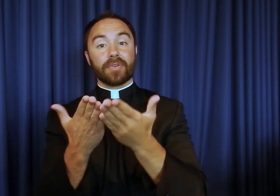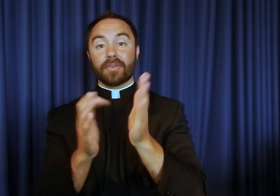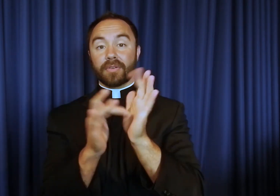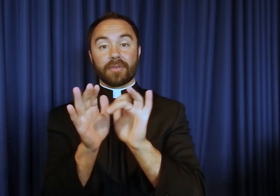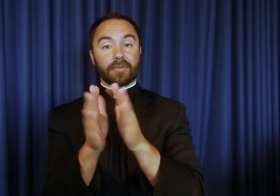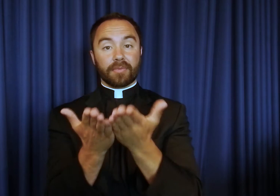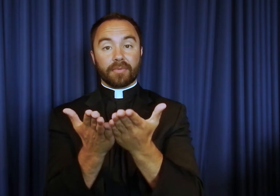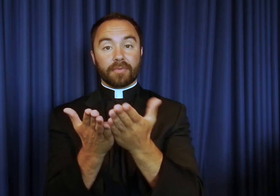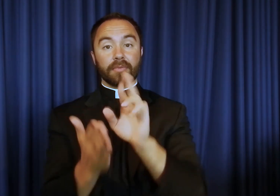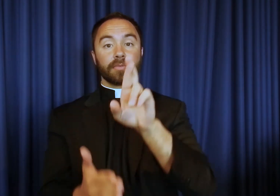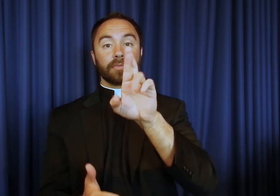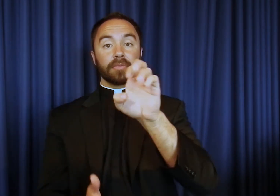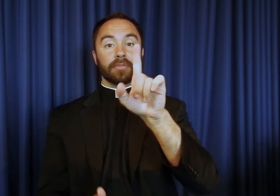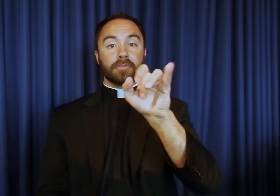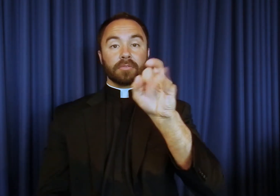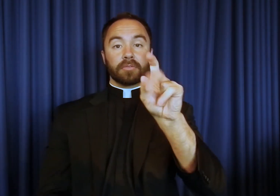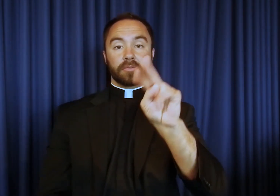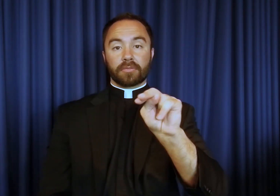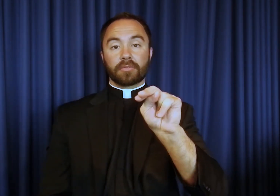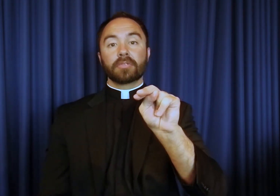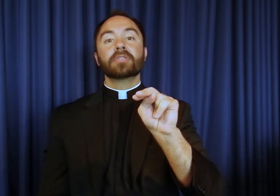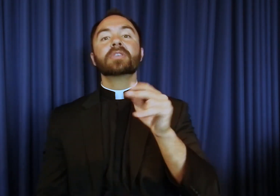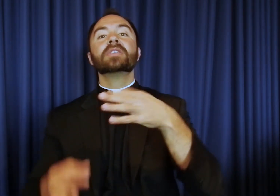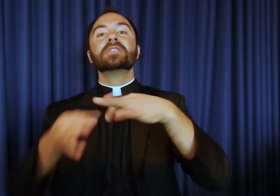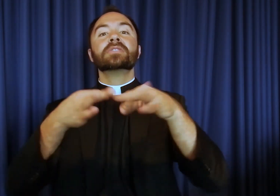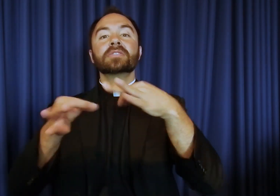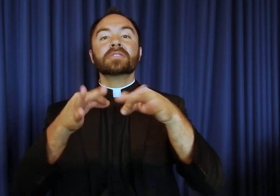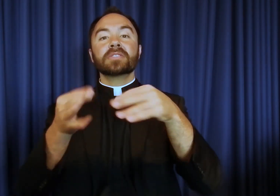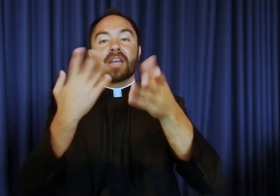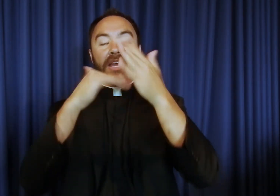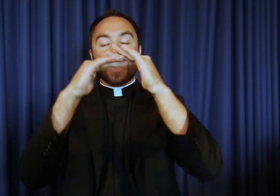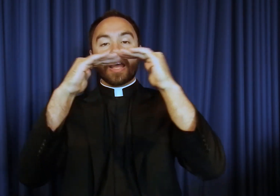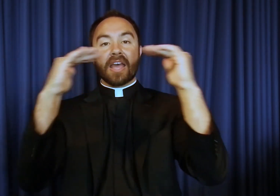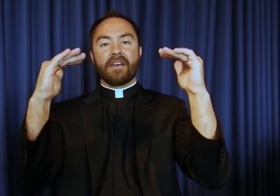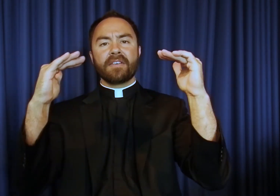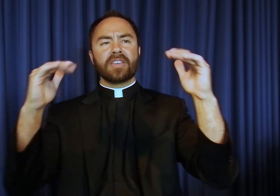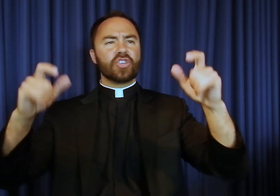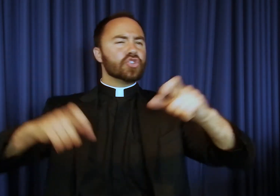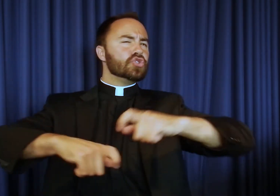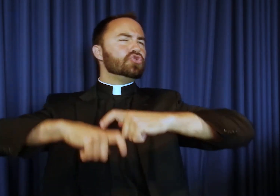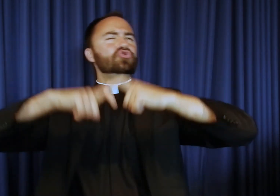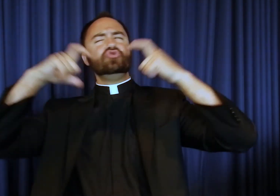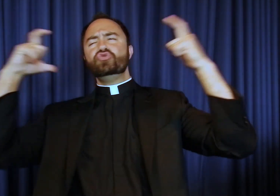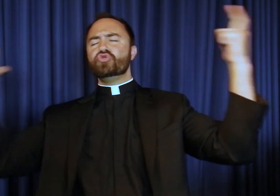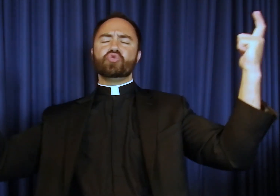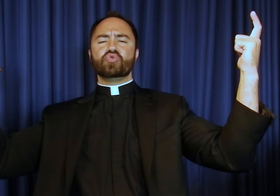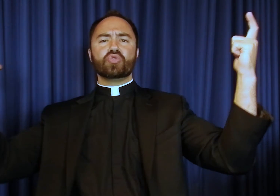Revelations which is the last book in the Bible, Revelations explains that it's